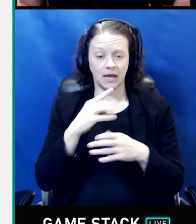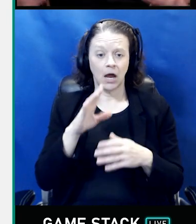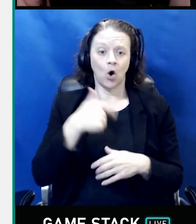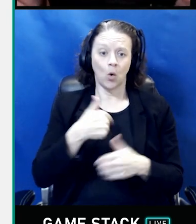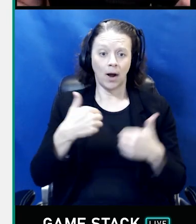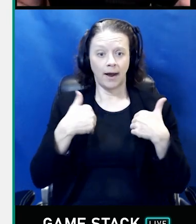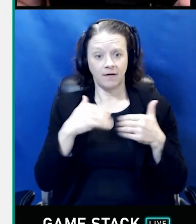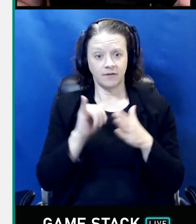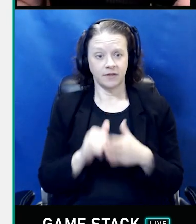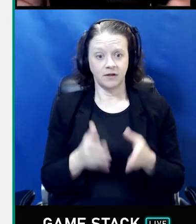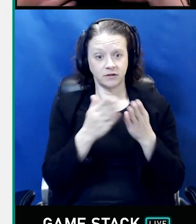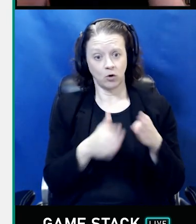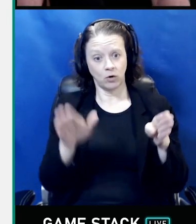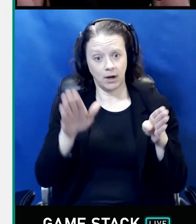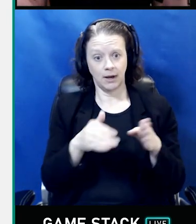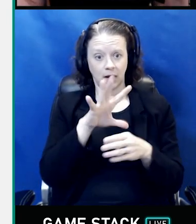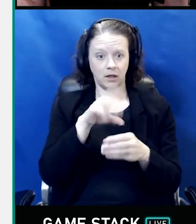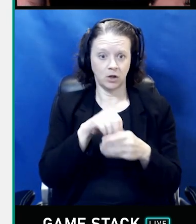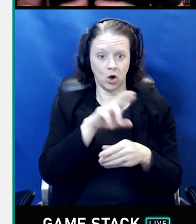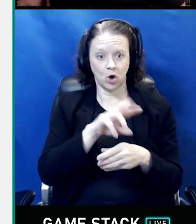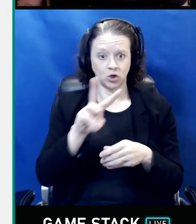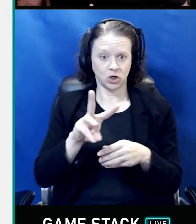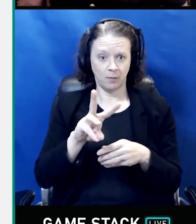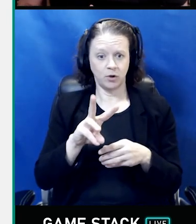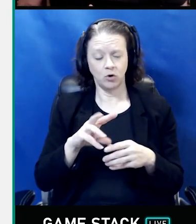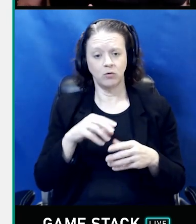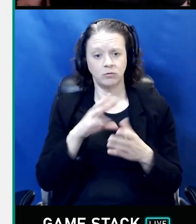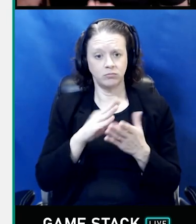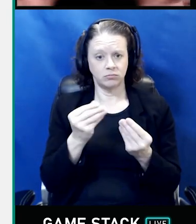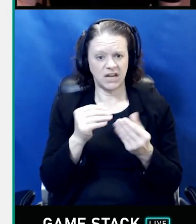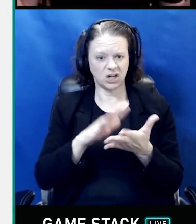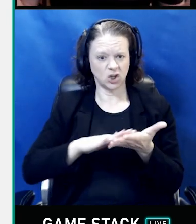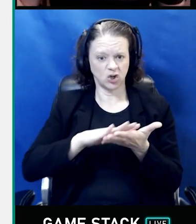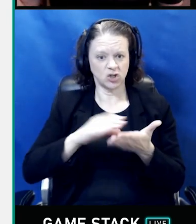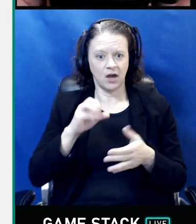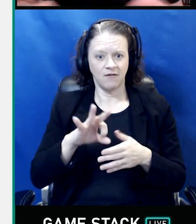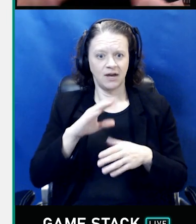type float 4, you just have a big array that has any kind of resource you can imagine,